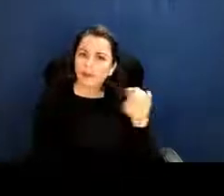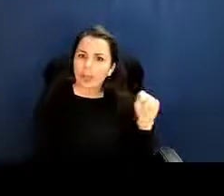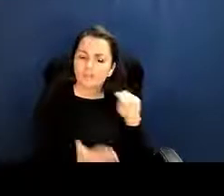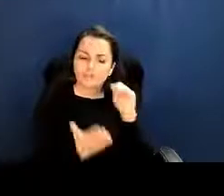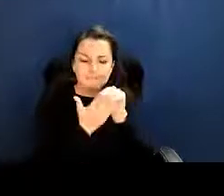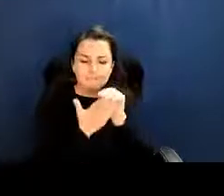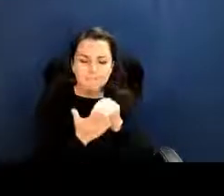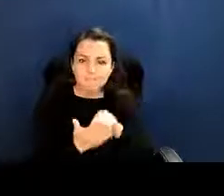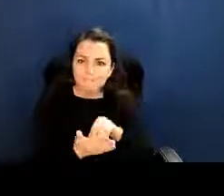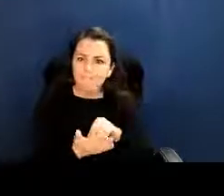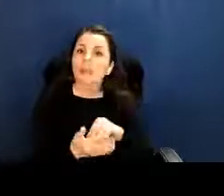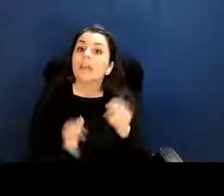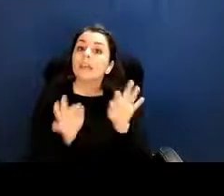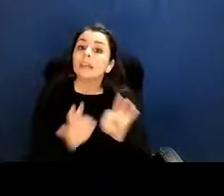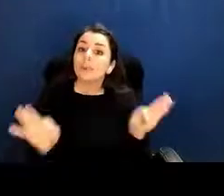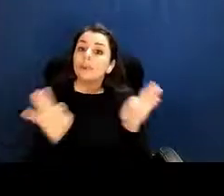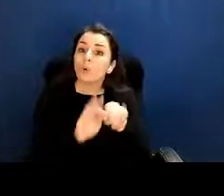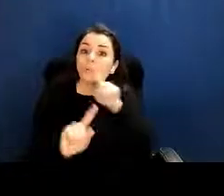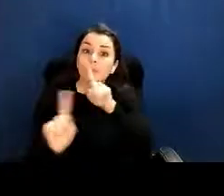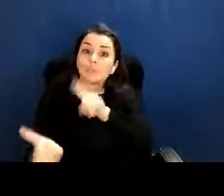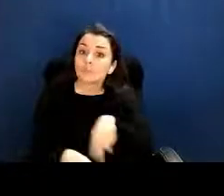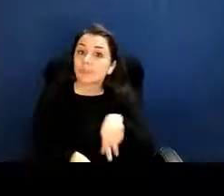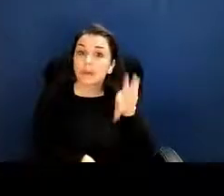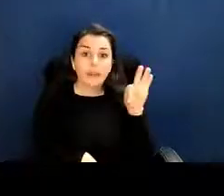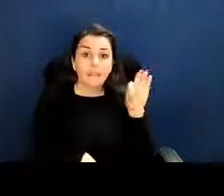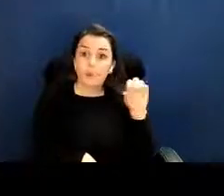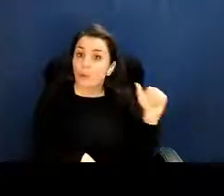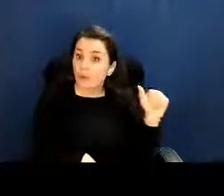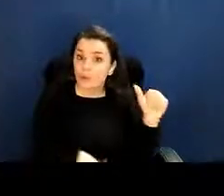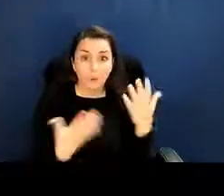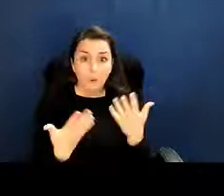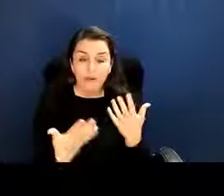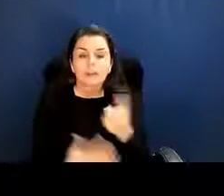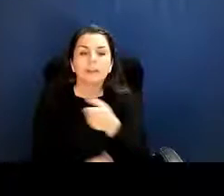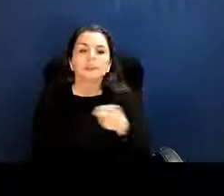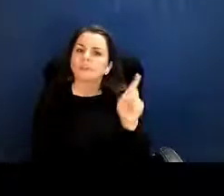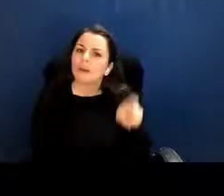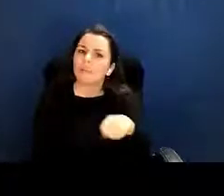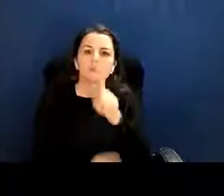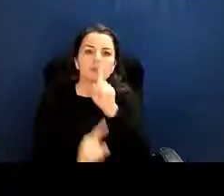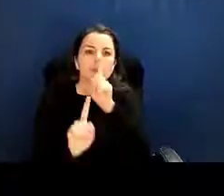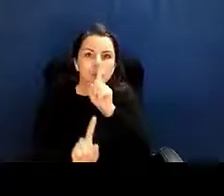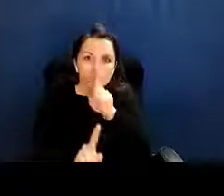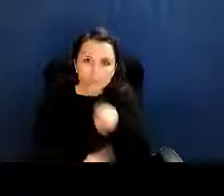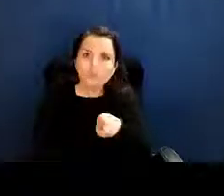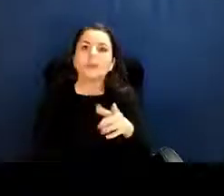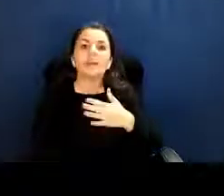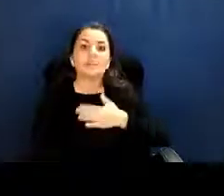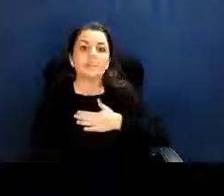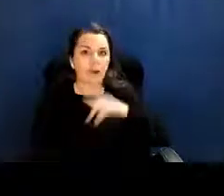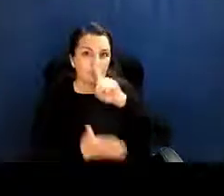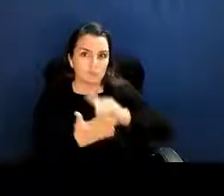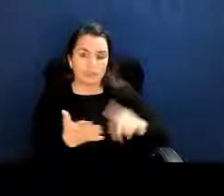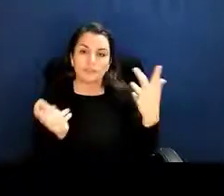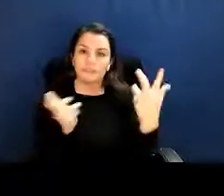about responding to funding announcements is that you're sure that the research that you're proposing is relevant to one of the institutes